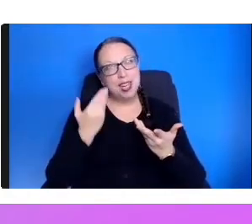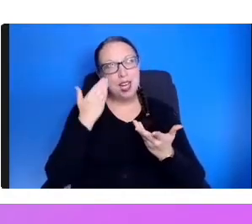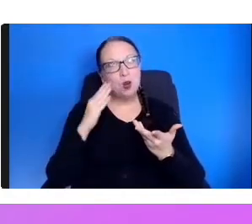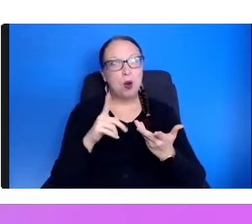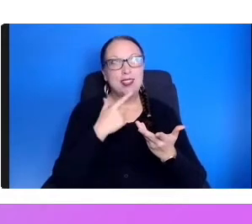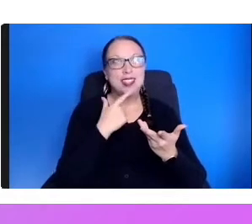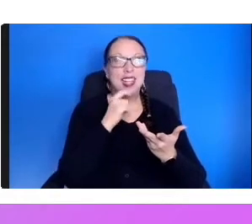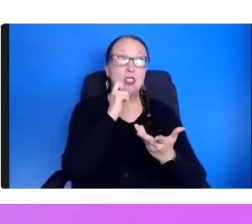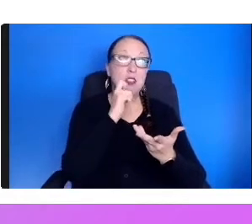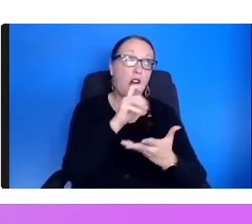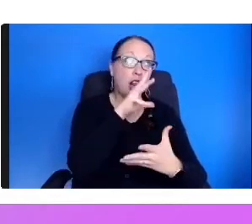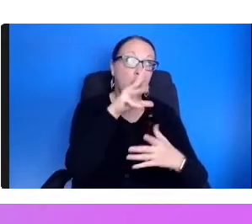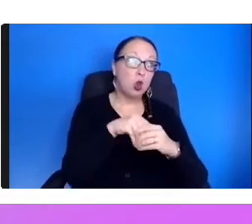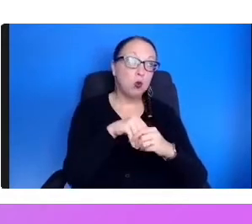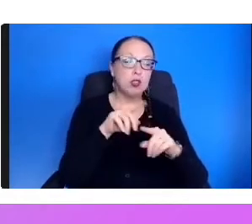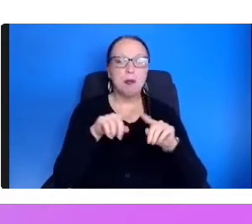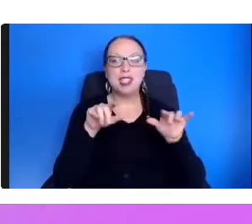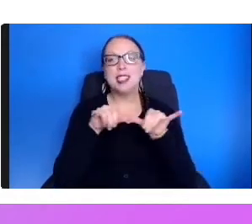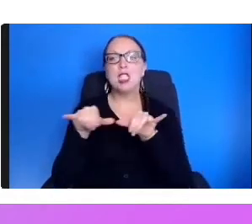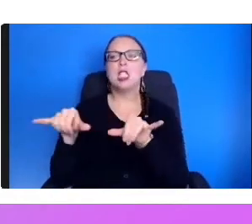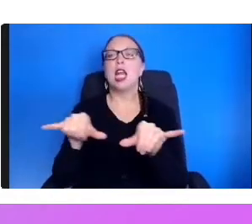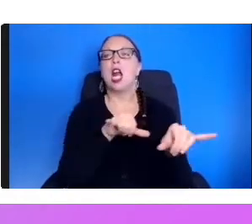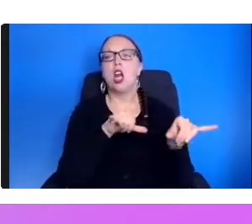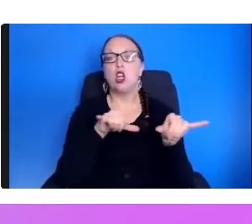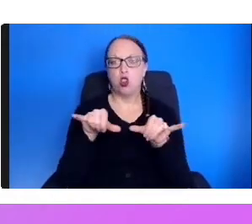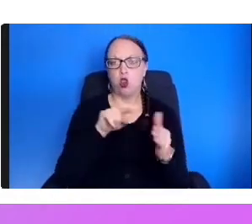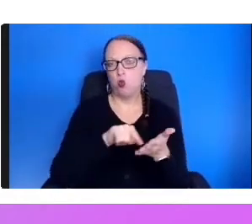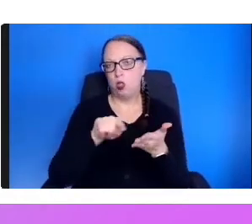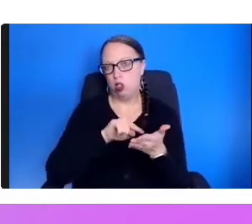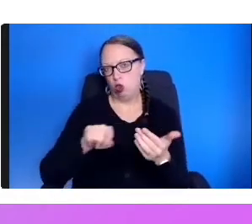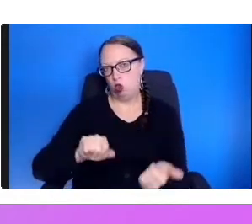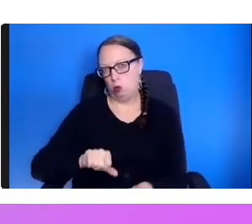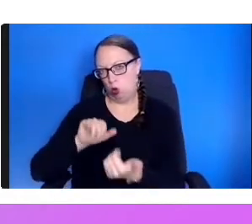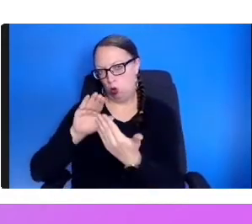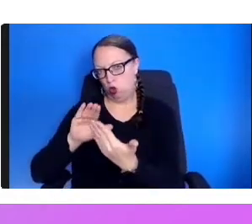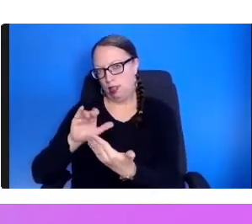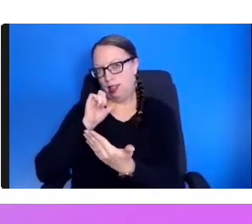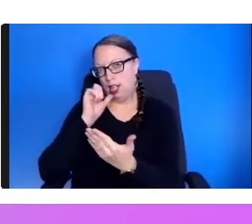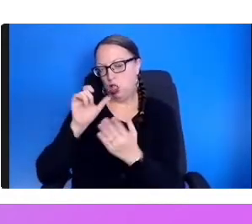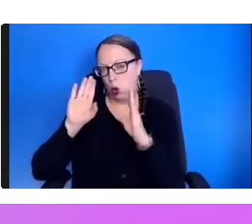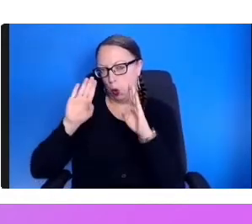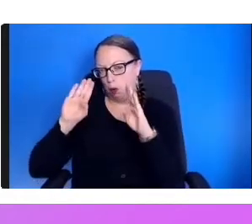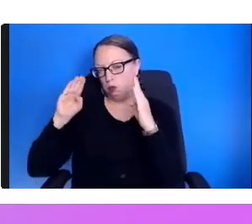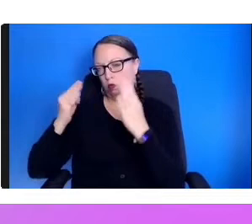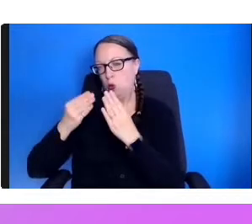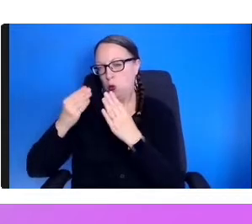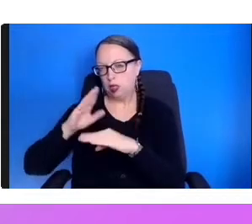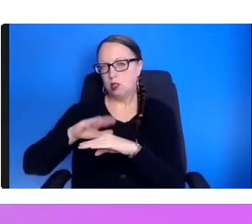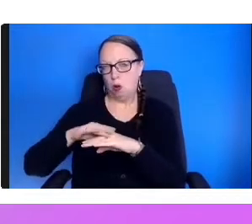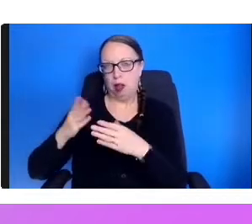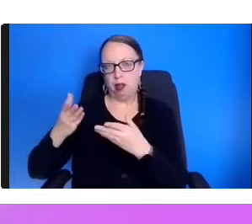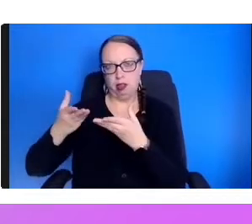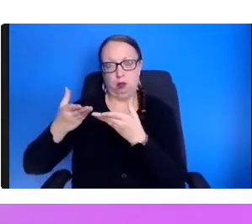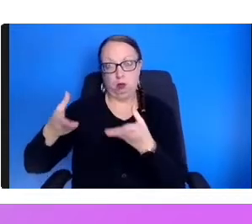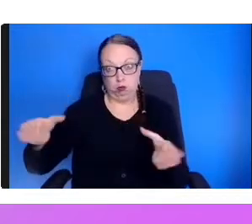let's just say standard research approaches that may not be thinking about the edges then you're gonna really be limiting yourself,